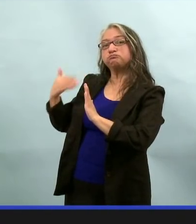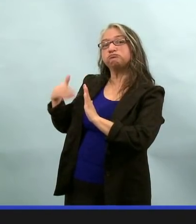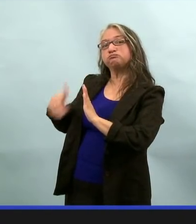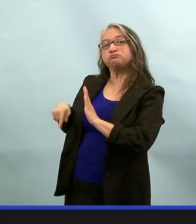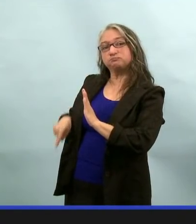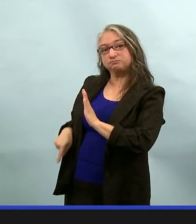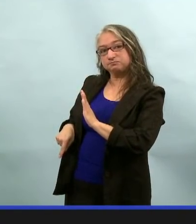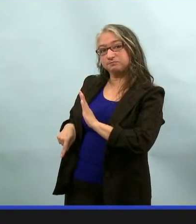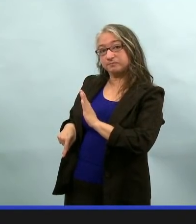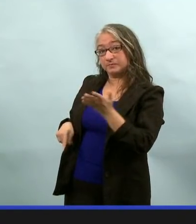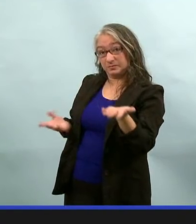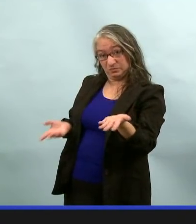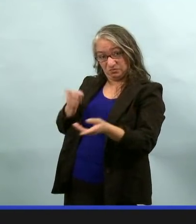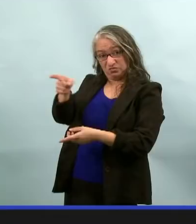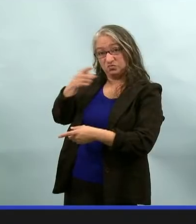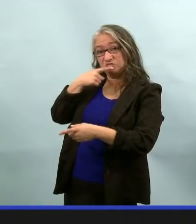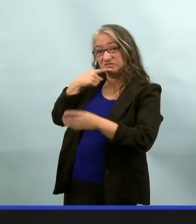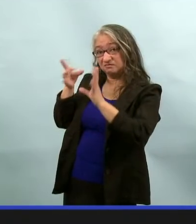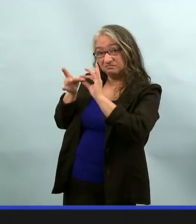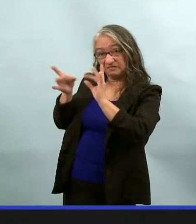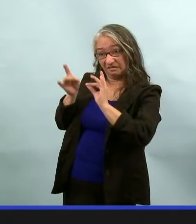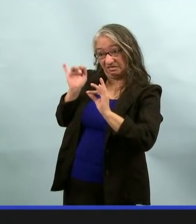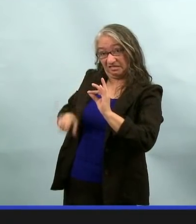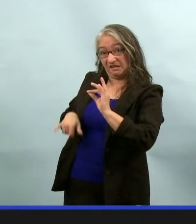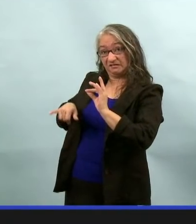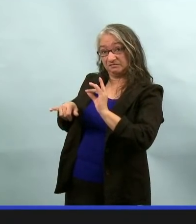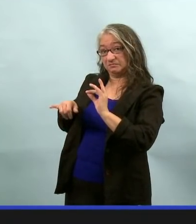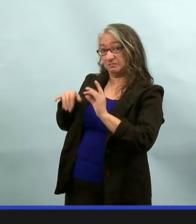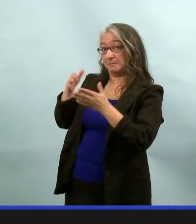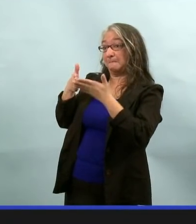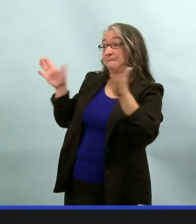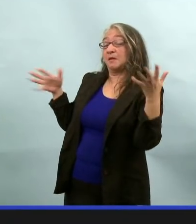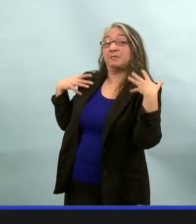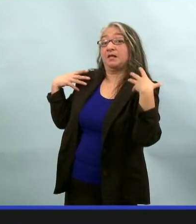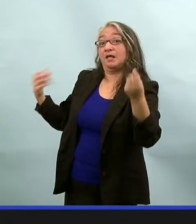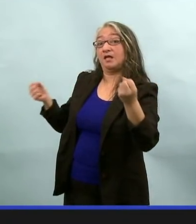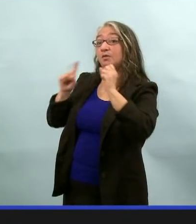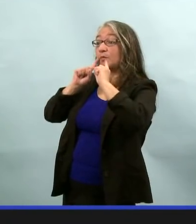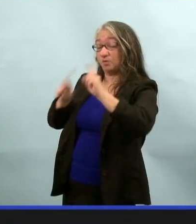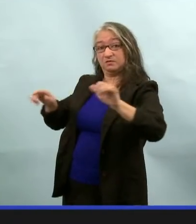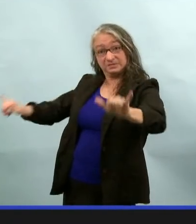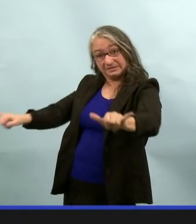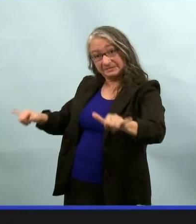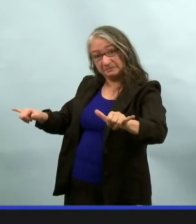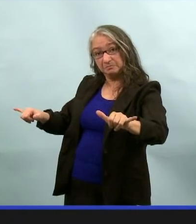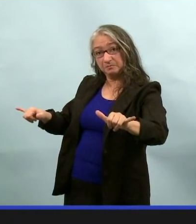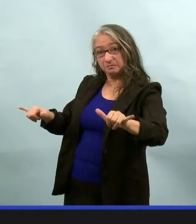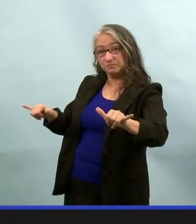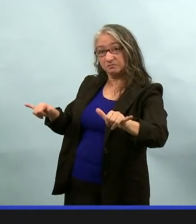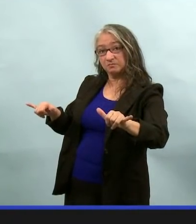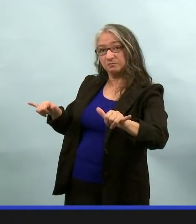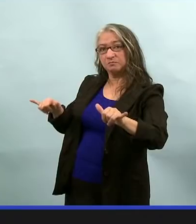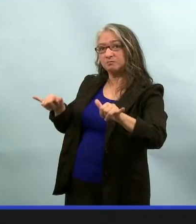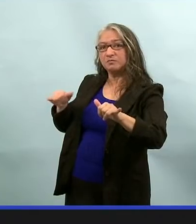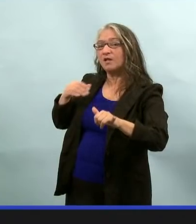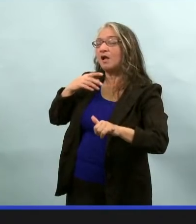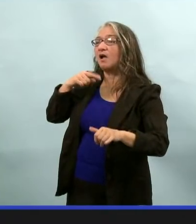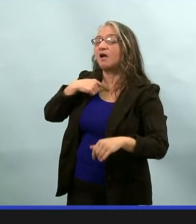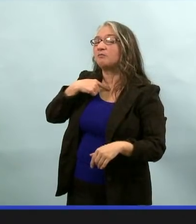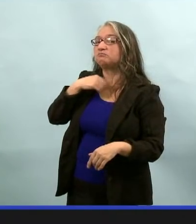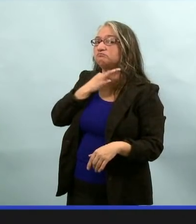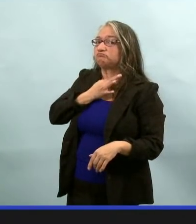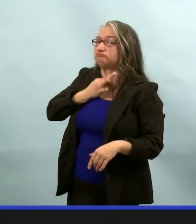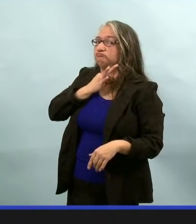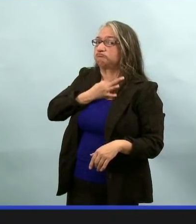to restrictions as of now um at what point are you at what point do these cases have to rise before